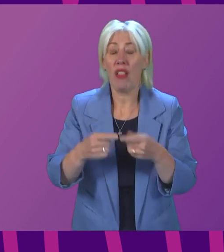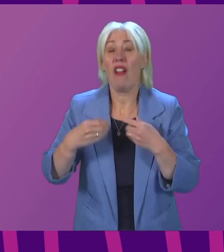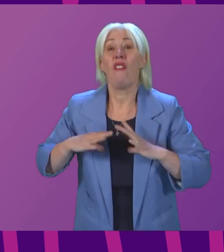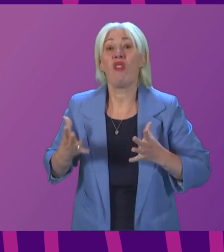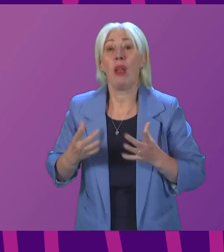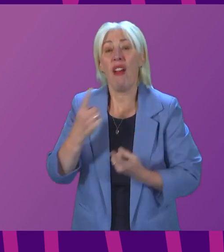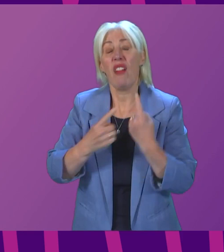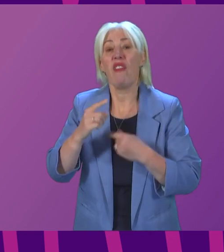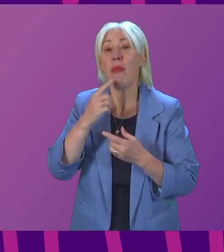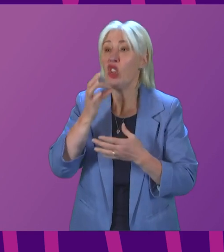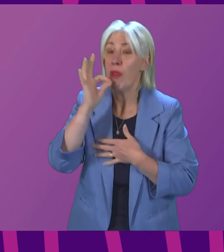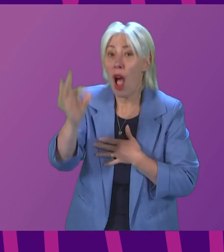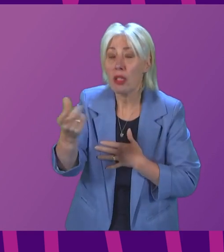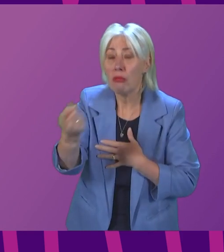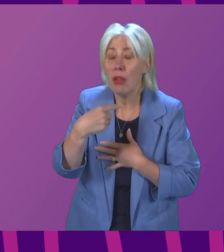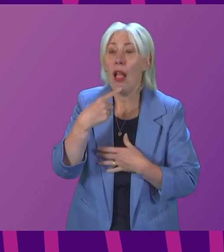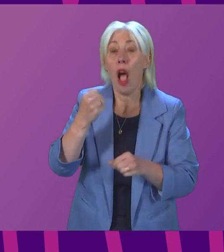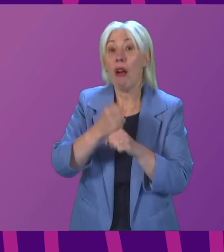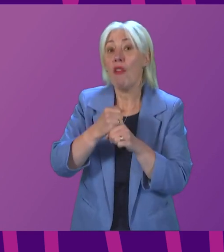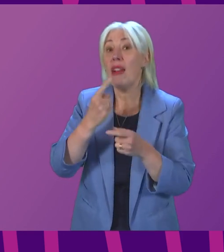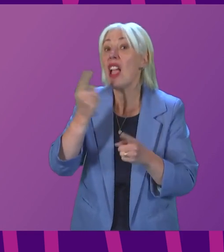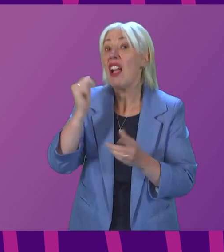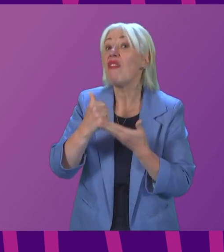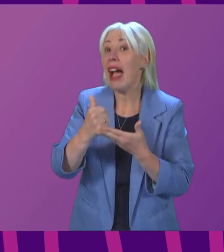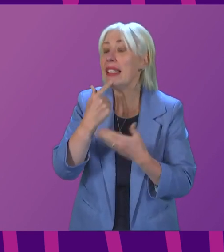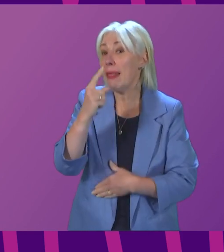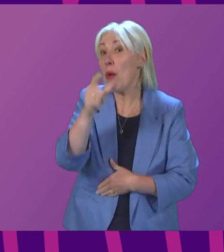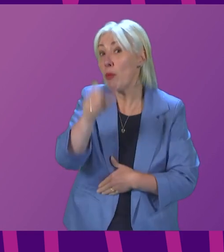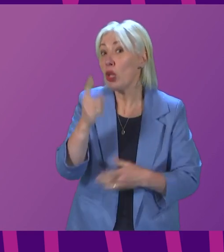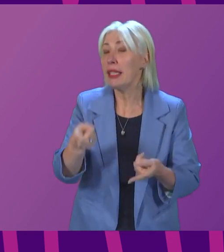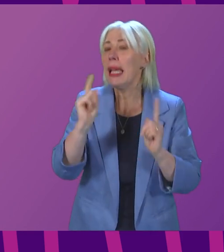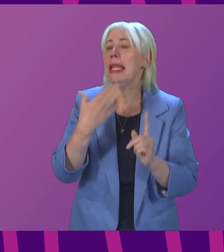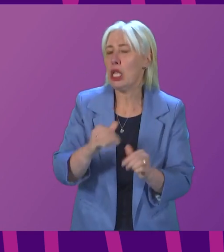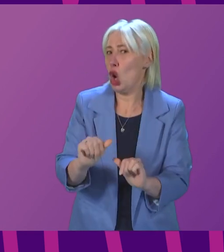shows that Government advisers suggested that Tim Hair needed a decent pay package so that